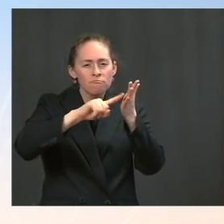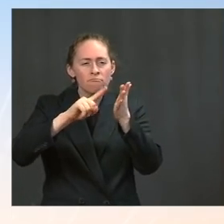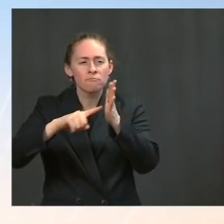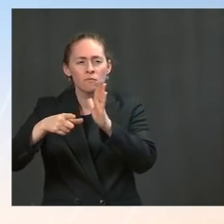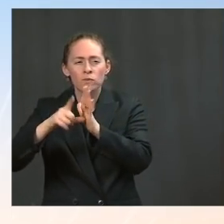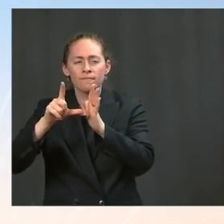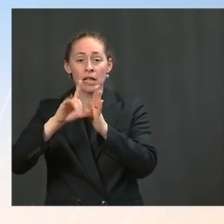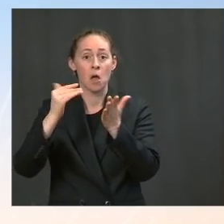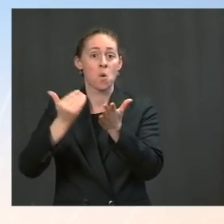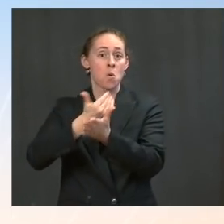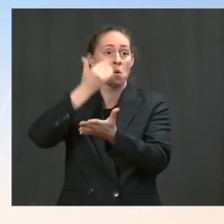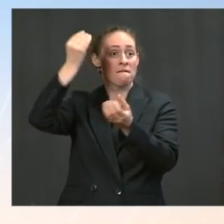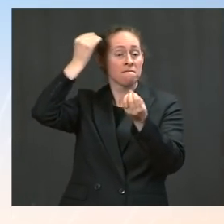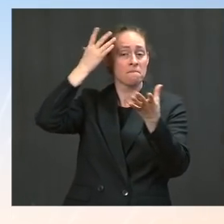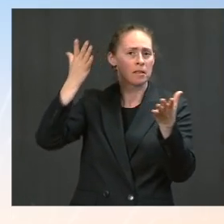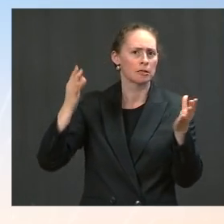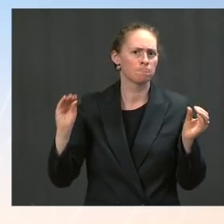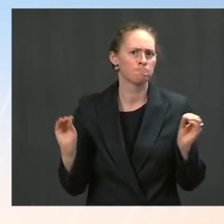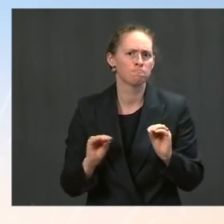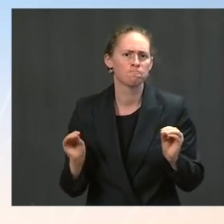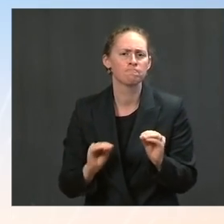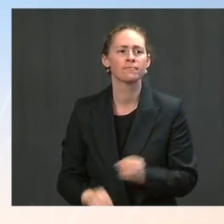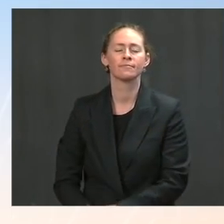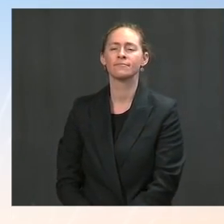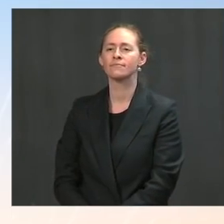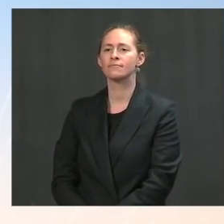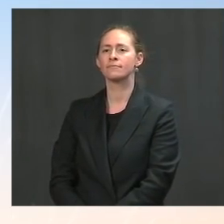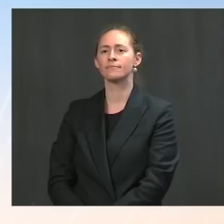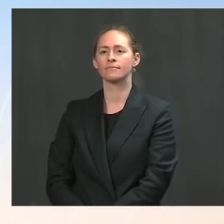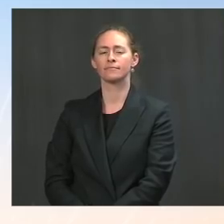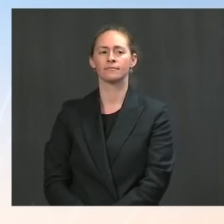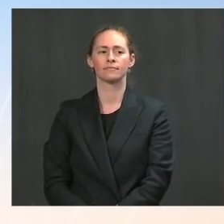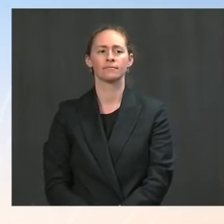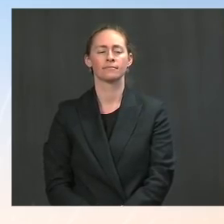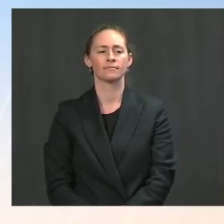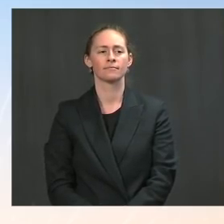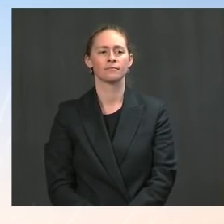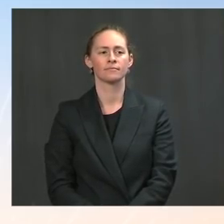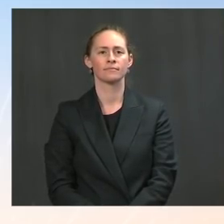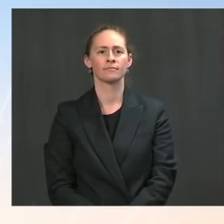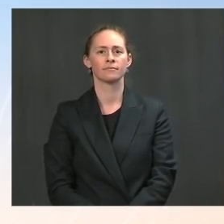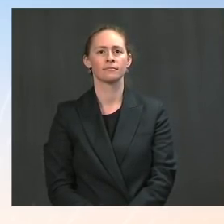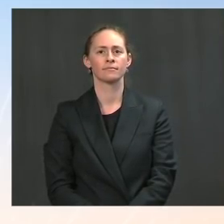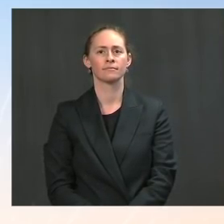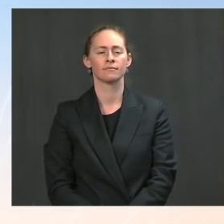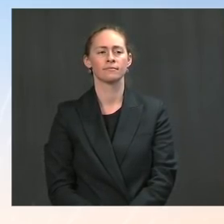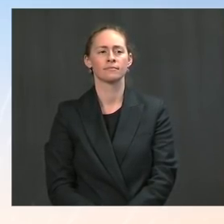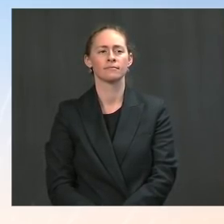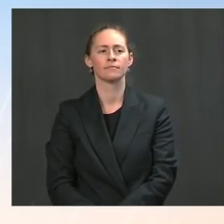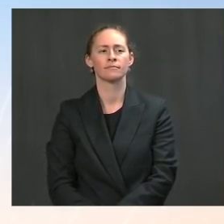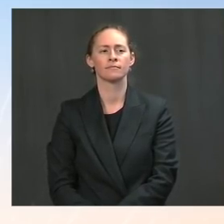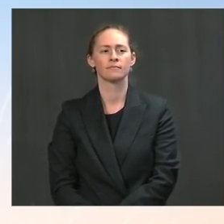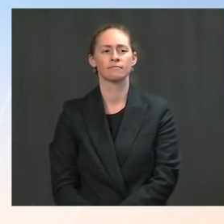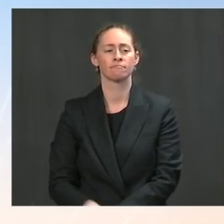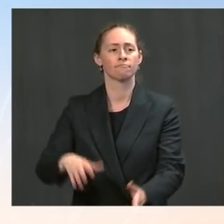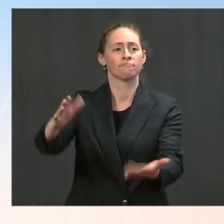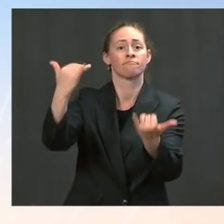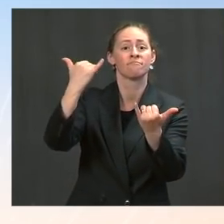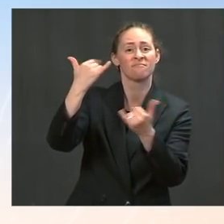The Press: Jen -- Go ahead. The Press: Hi, Jen. I'm curious if the uptick in the Delta variant, if that is playing any part in where the President